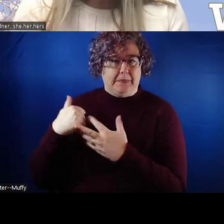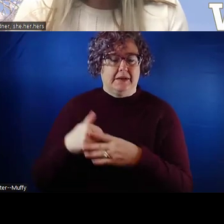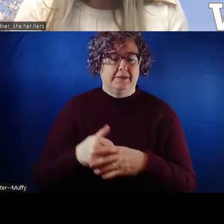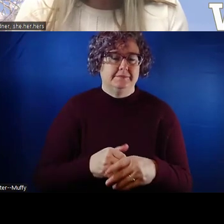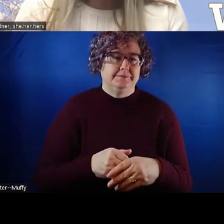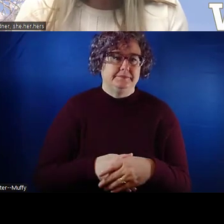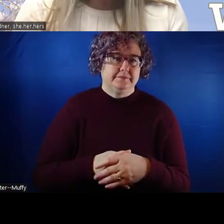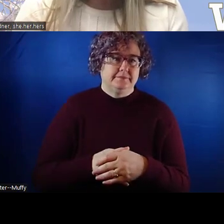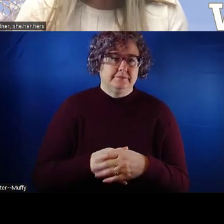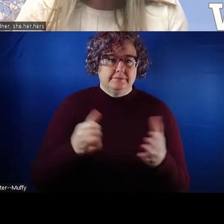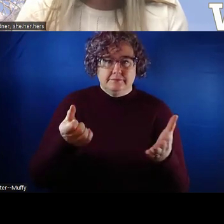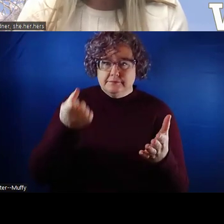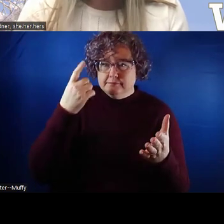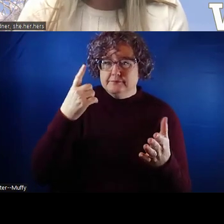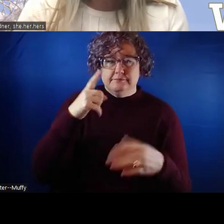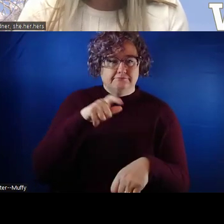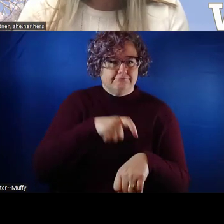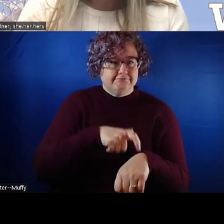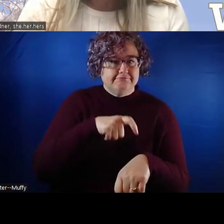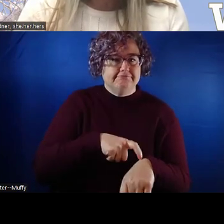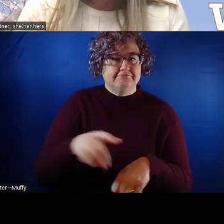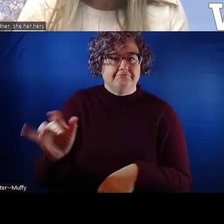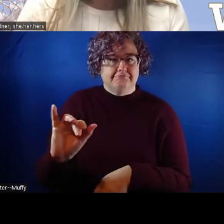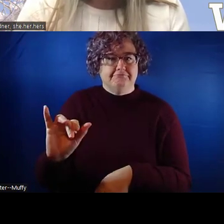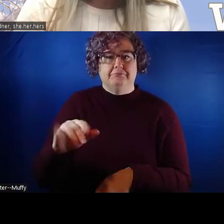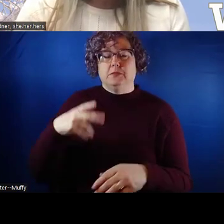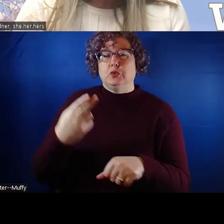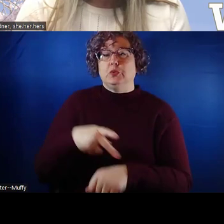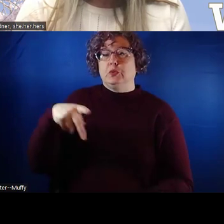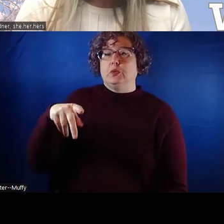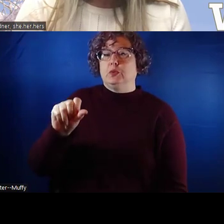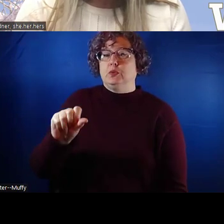and understand the time because I use the paratransit system,